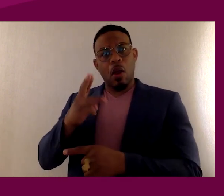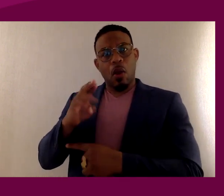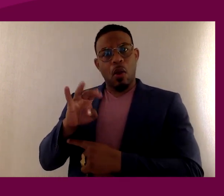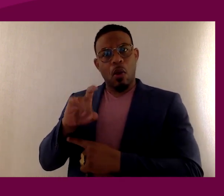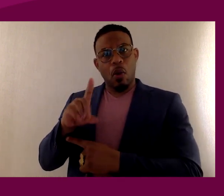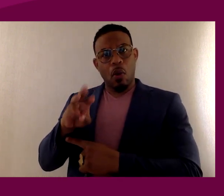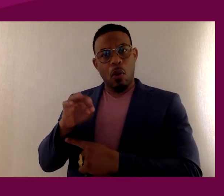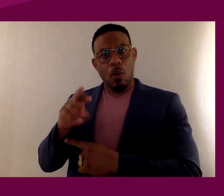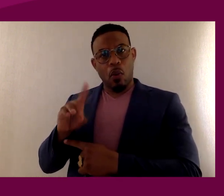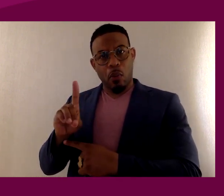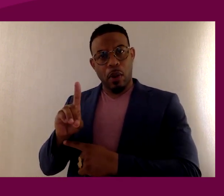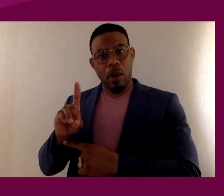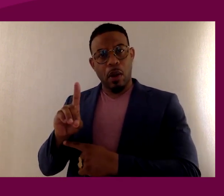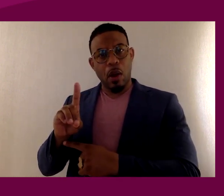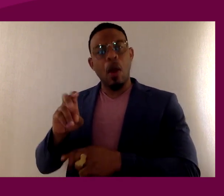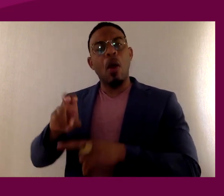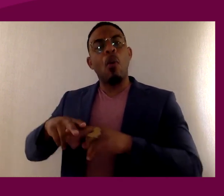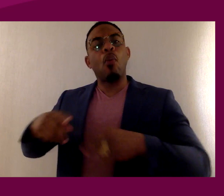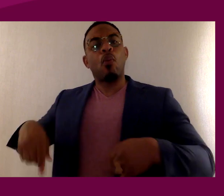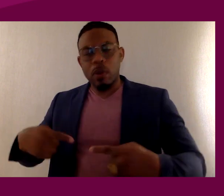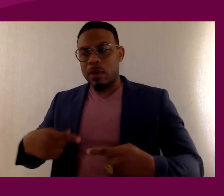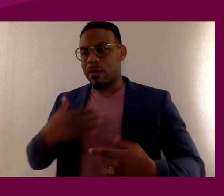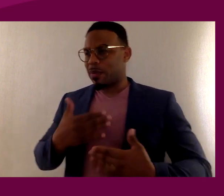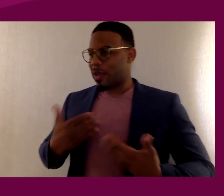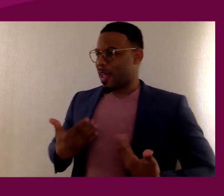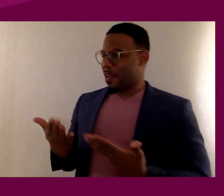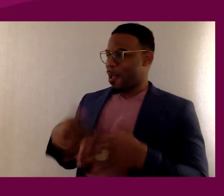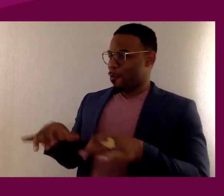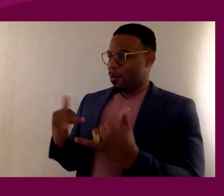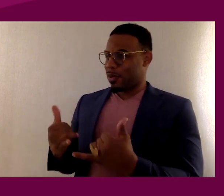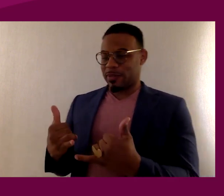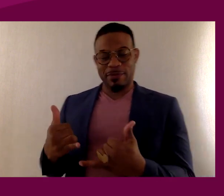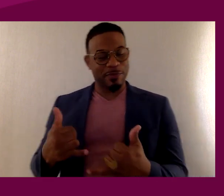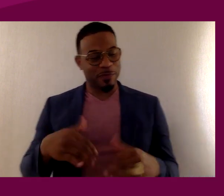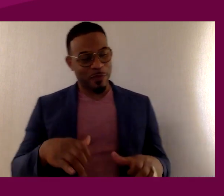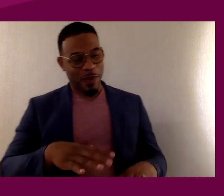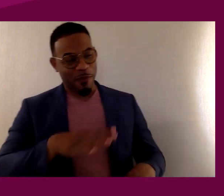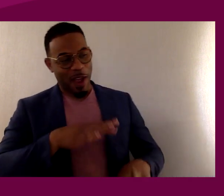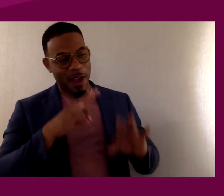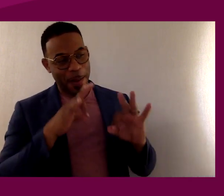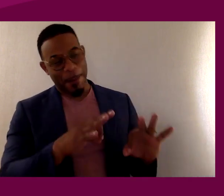board at Whirlwind Wheelchair. Bruce, it's such a pleasure to have you. How are you doing today?